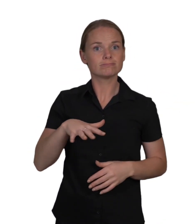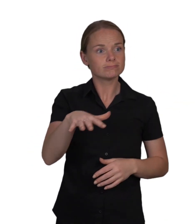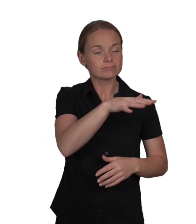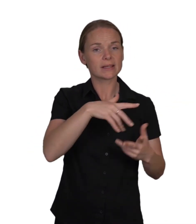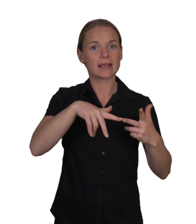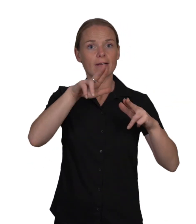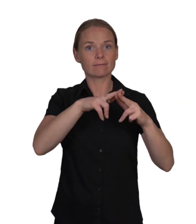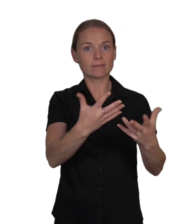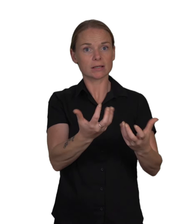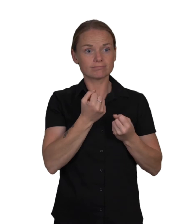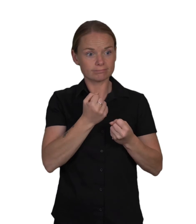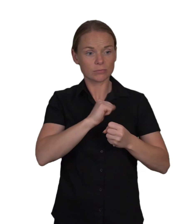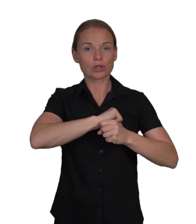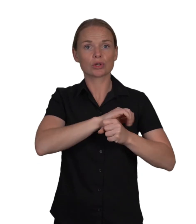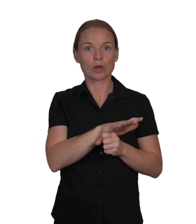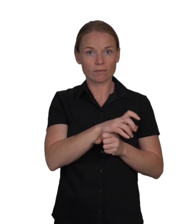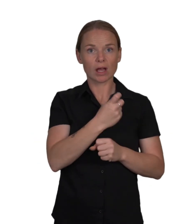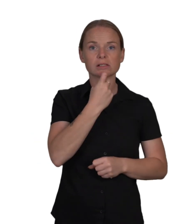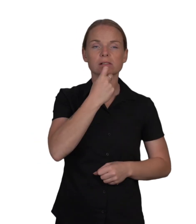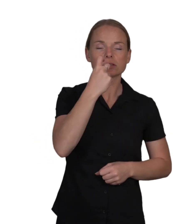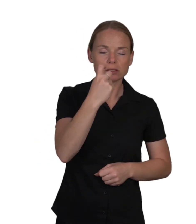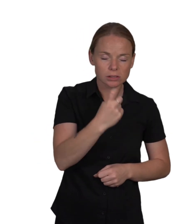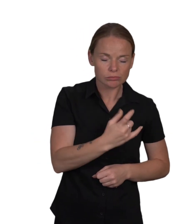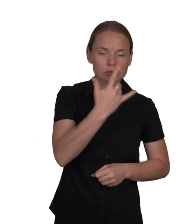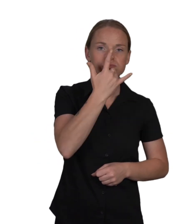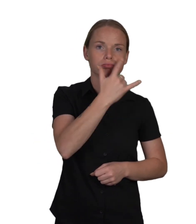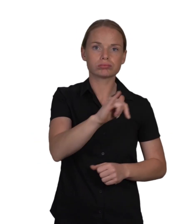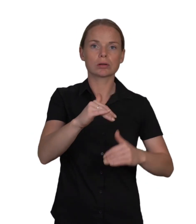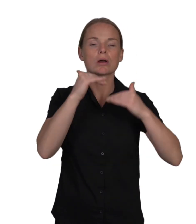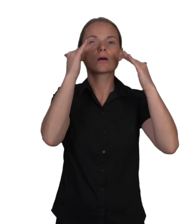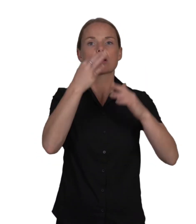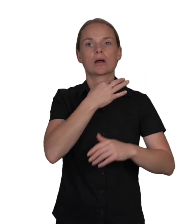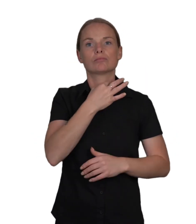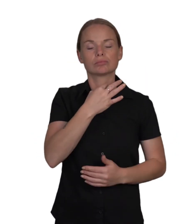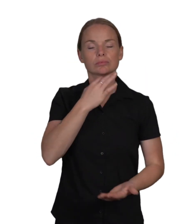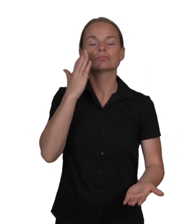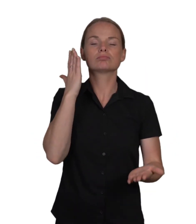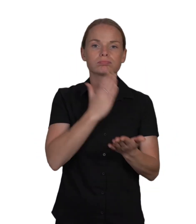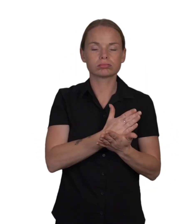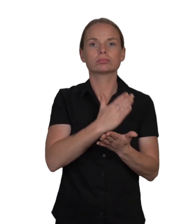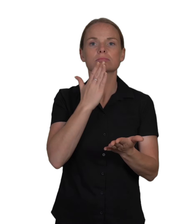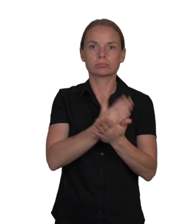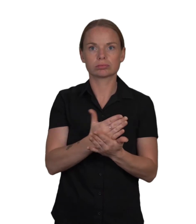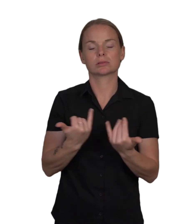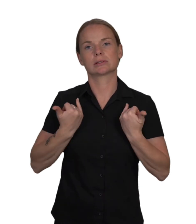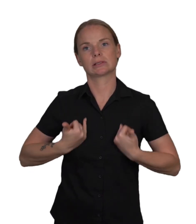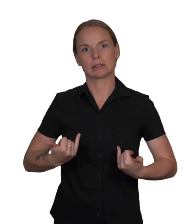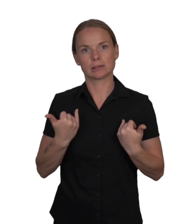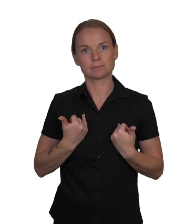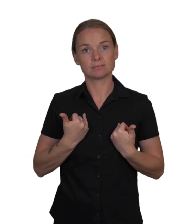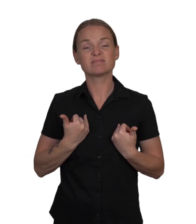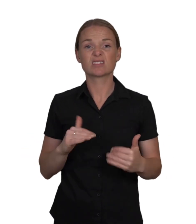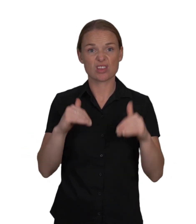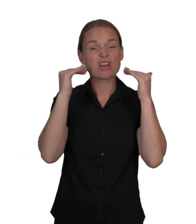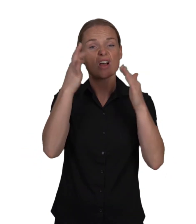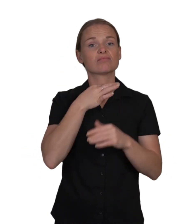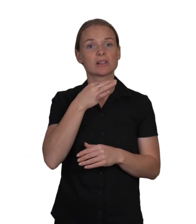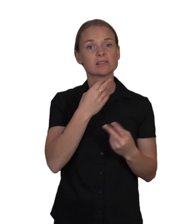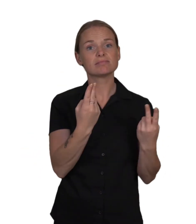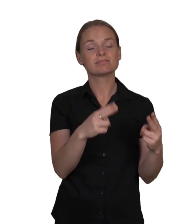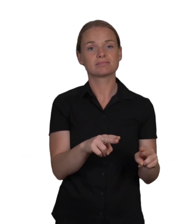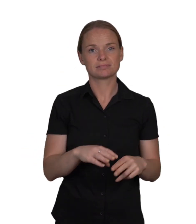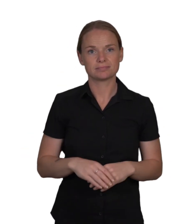have a higher risk of severe illness from COVID-19, including a higher risk of death.